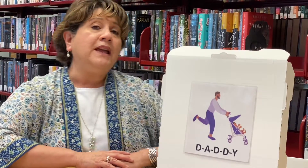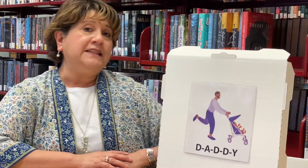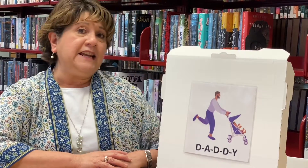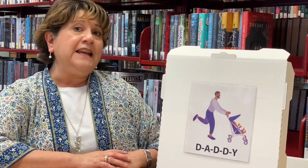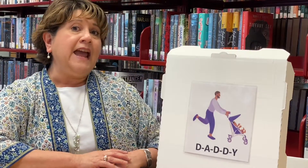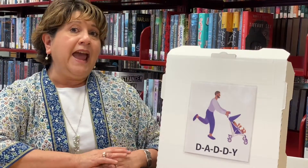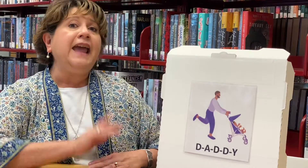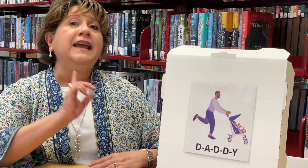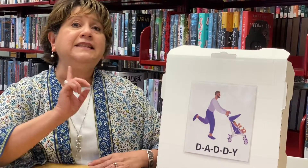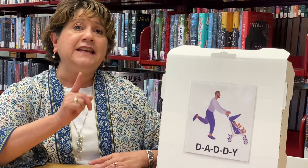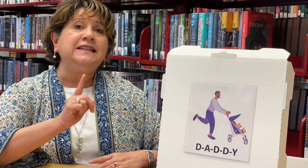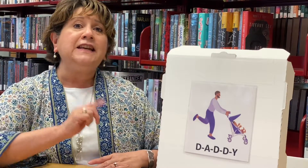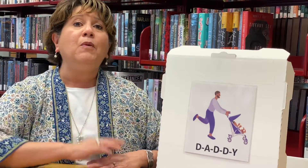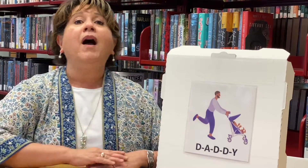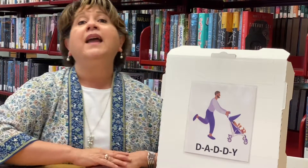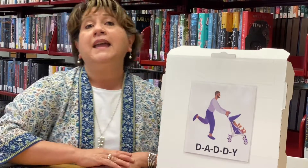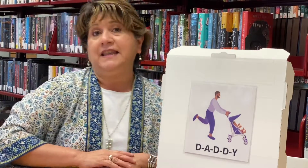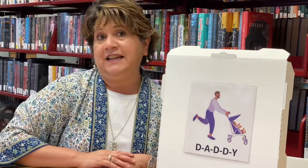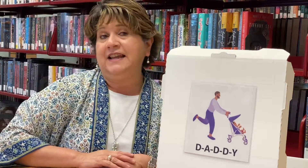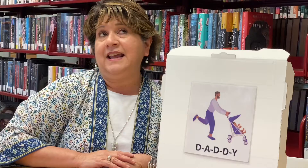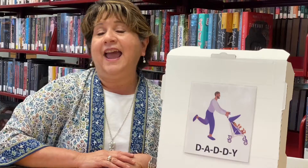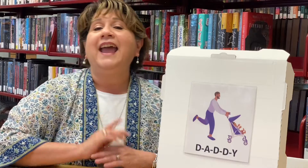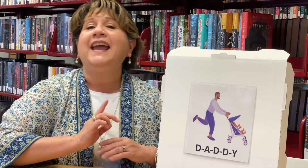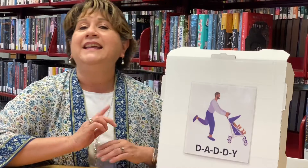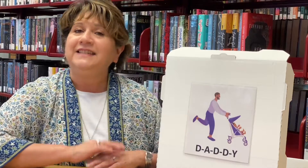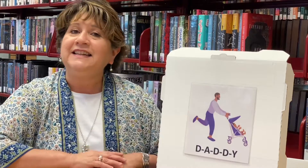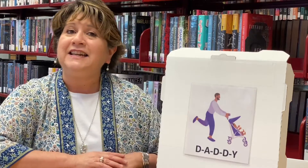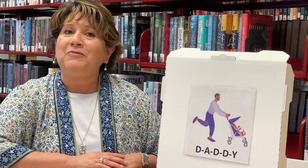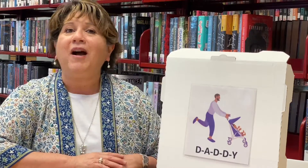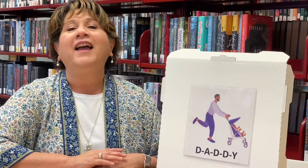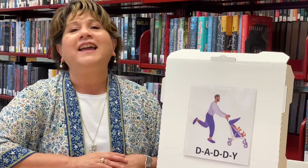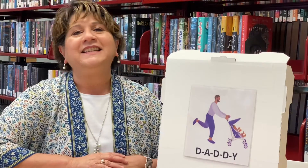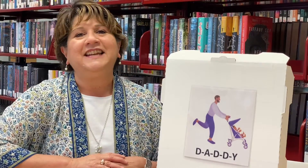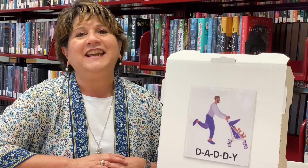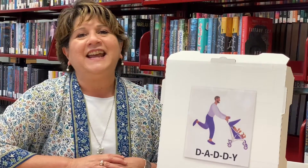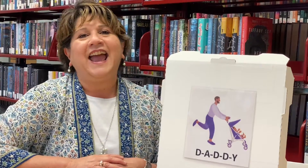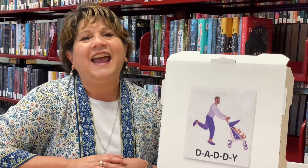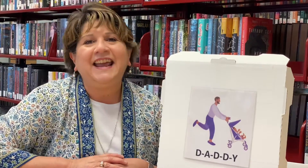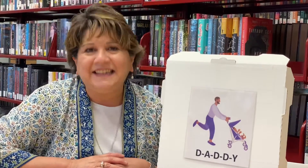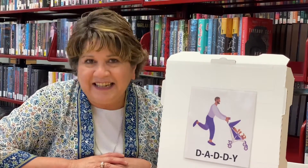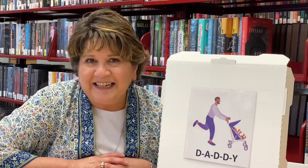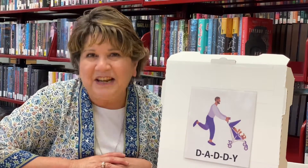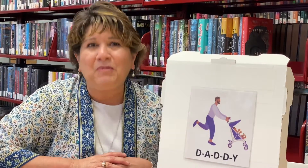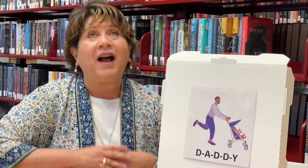D-A-D-D-Y